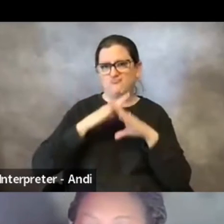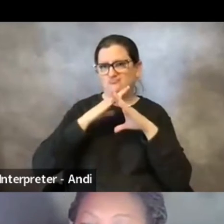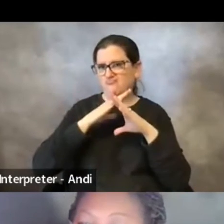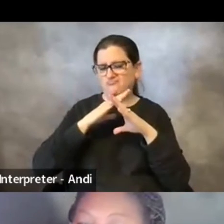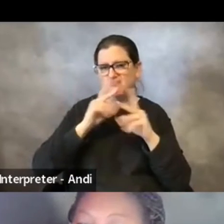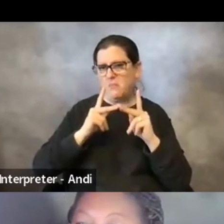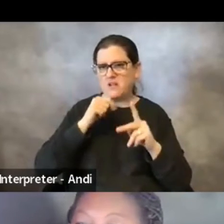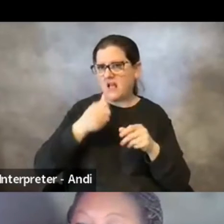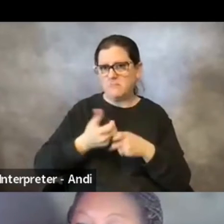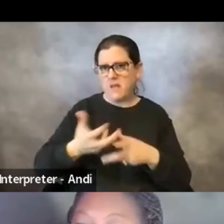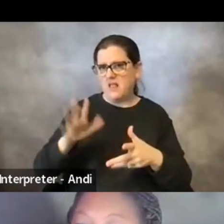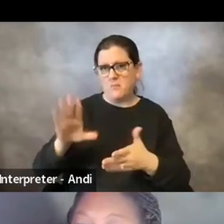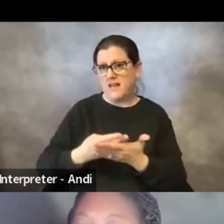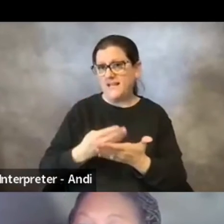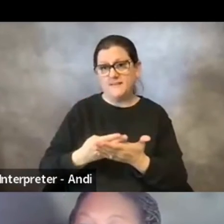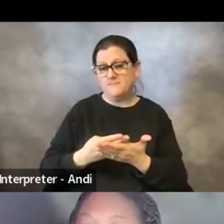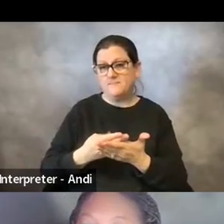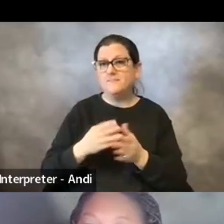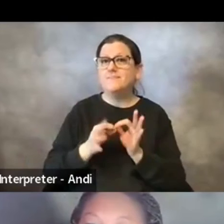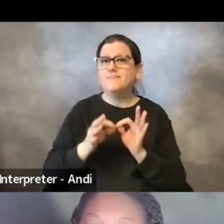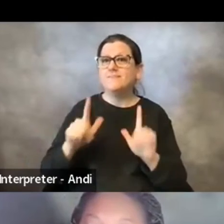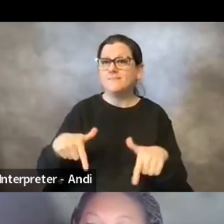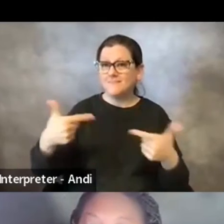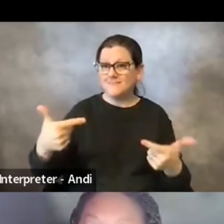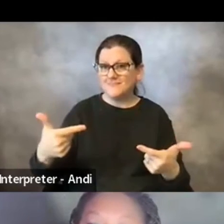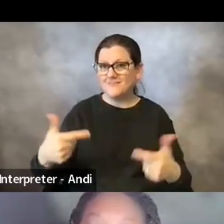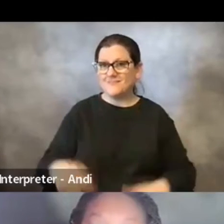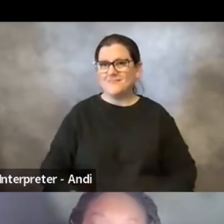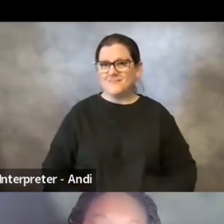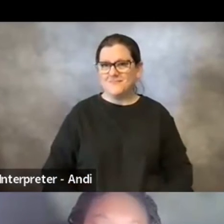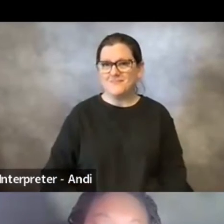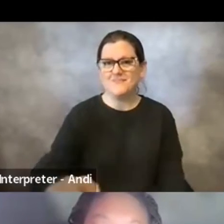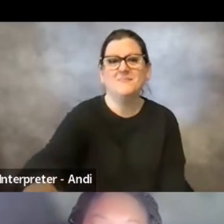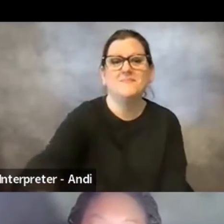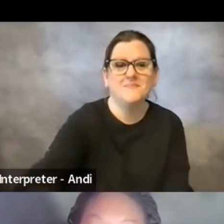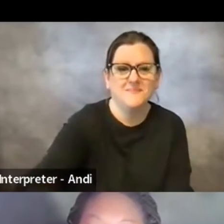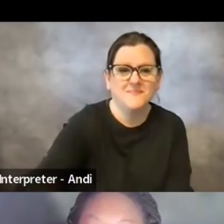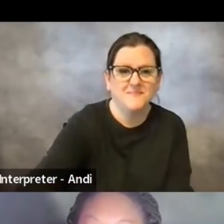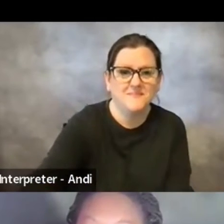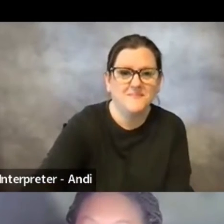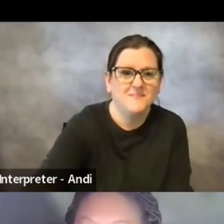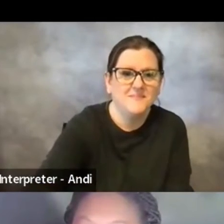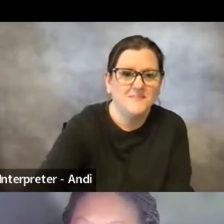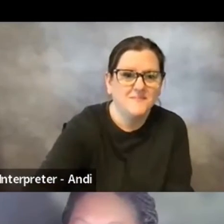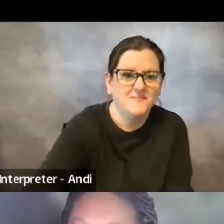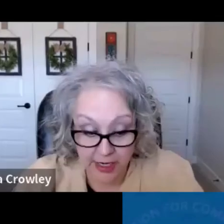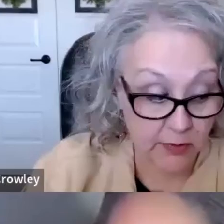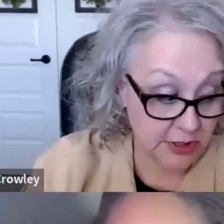able to spend their funds. Thank you. Maria Crowley: Thank you for that. And thank you, all of you. This was outstanding. I think we could spend about two more hours